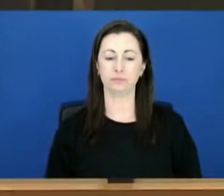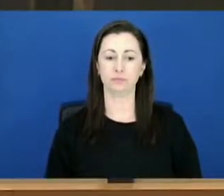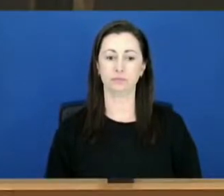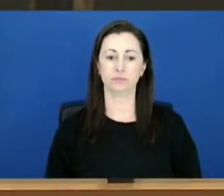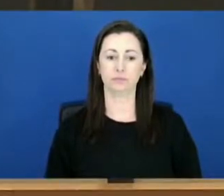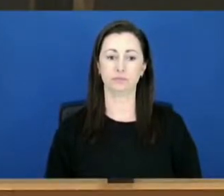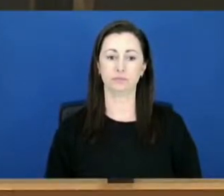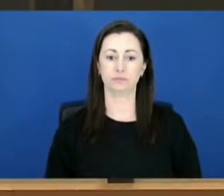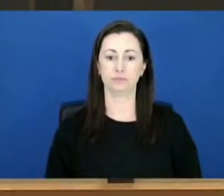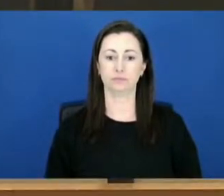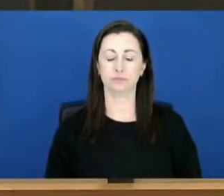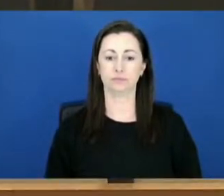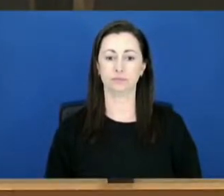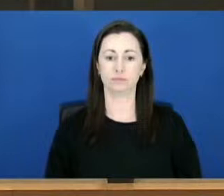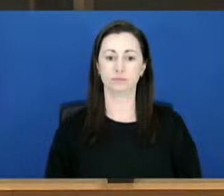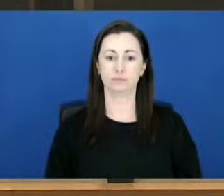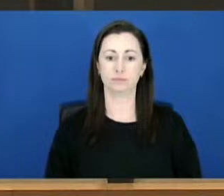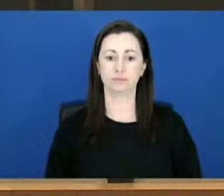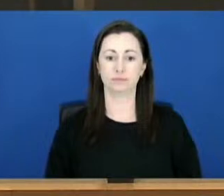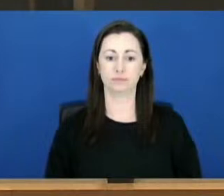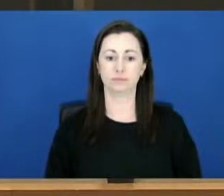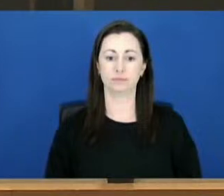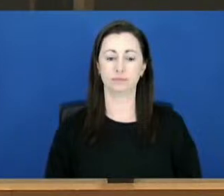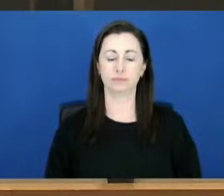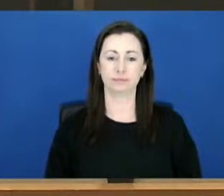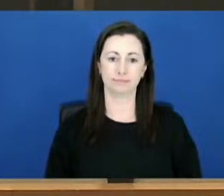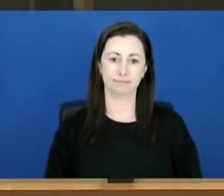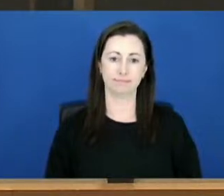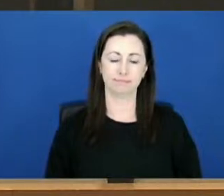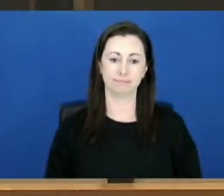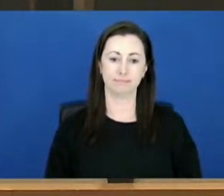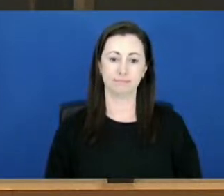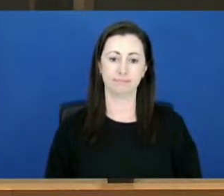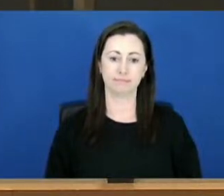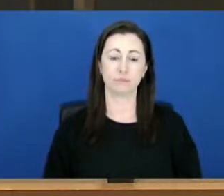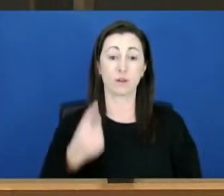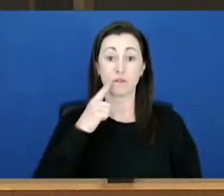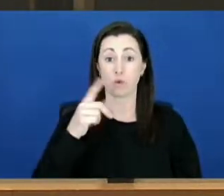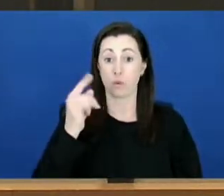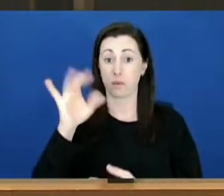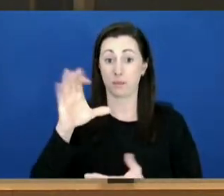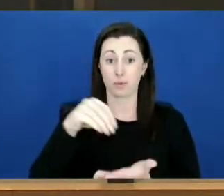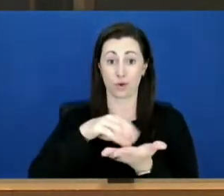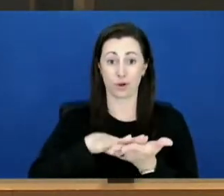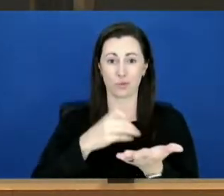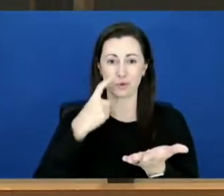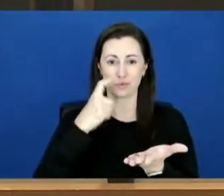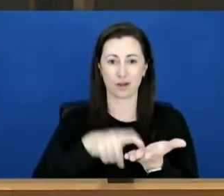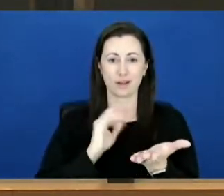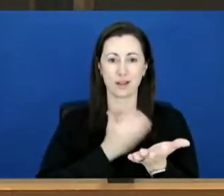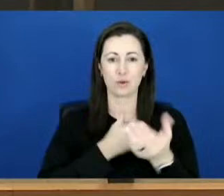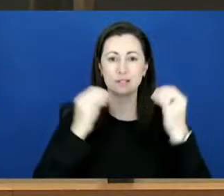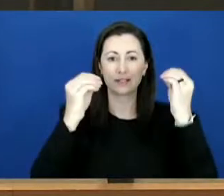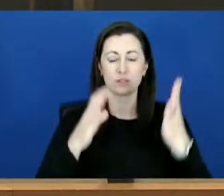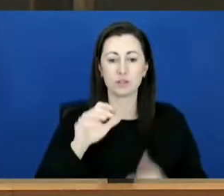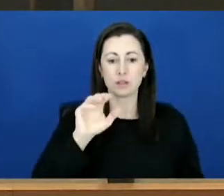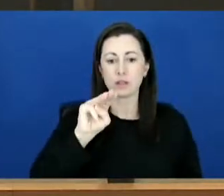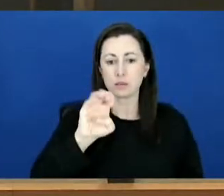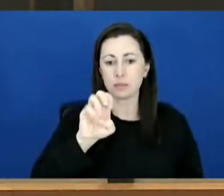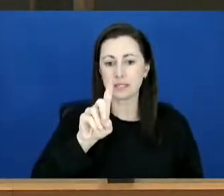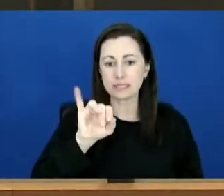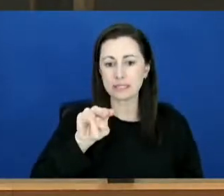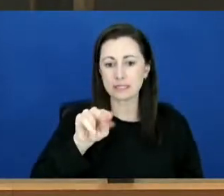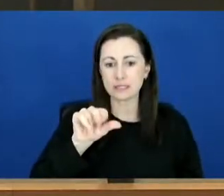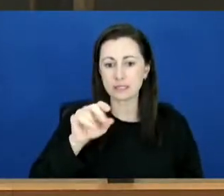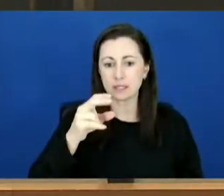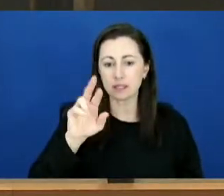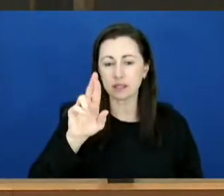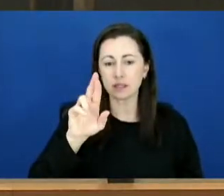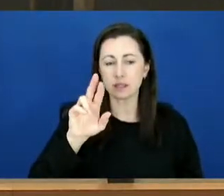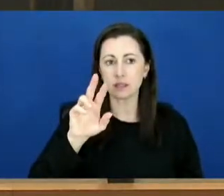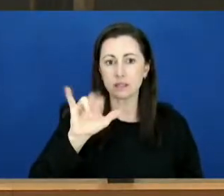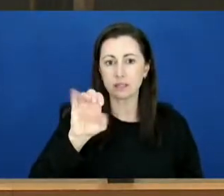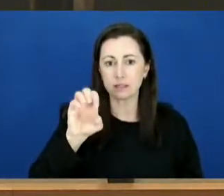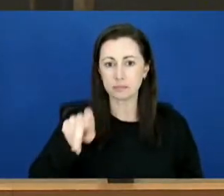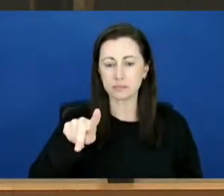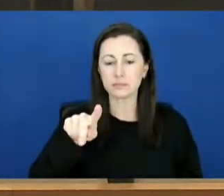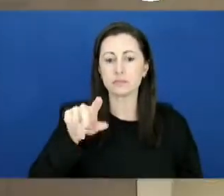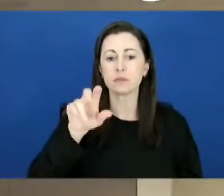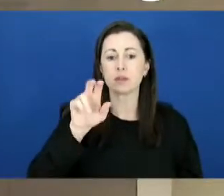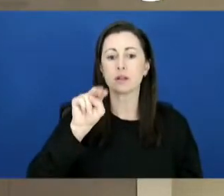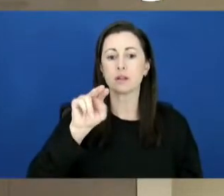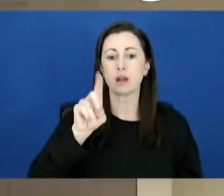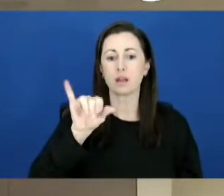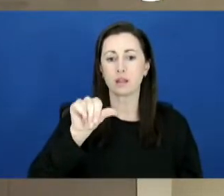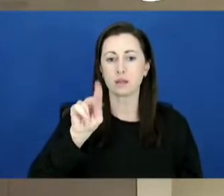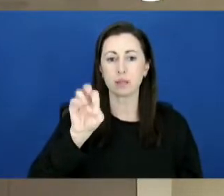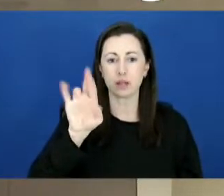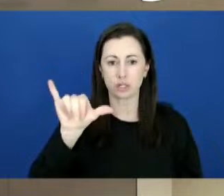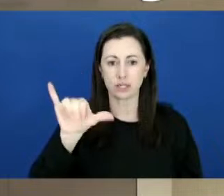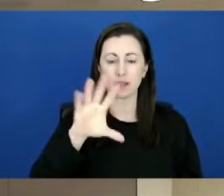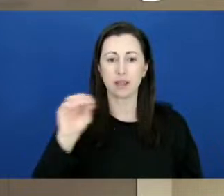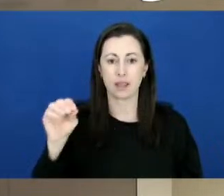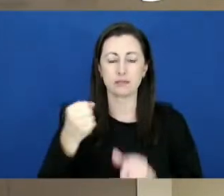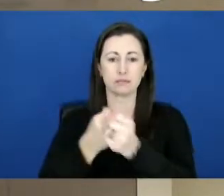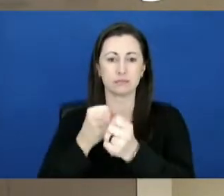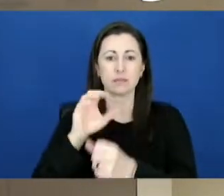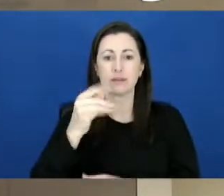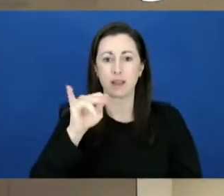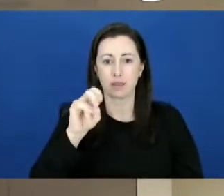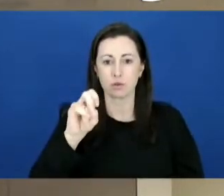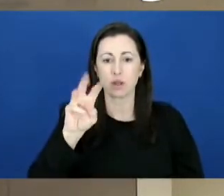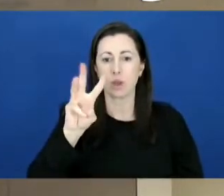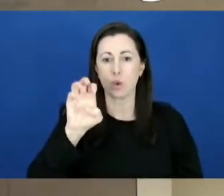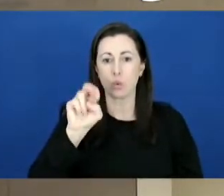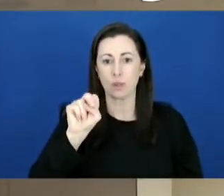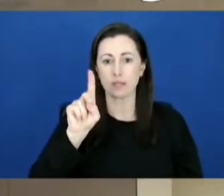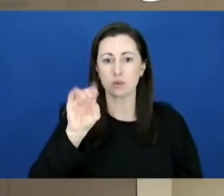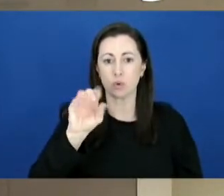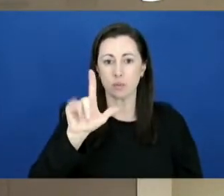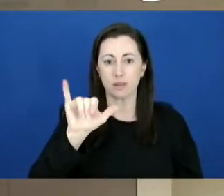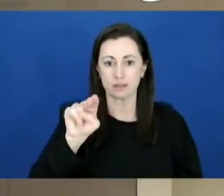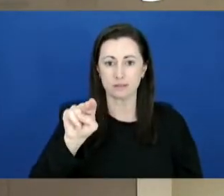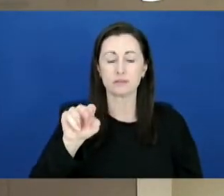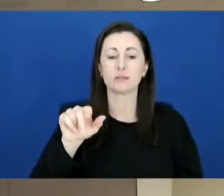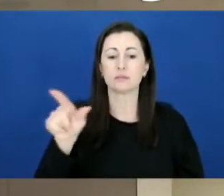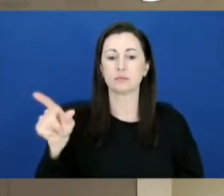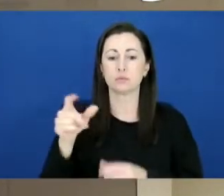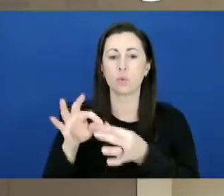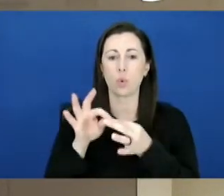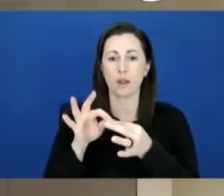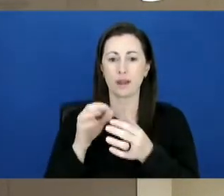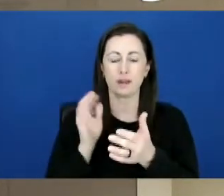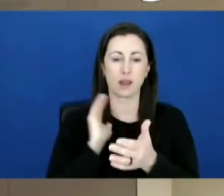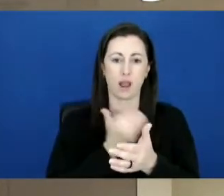[ APPL